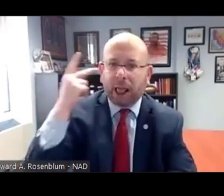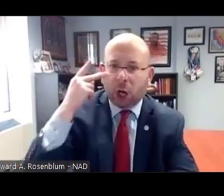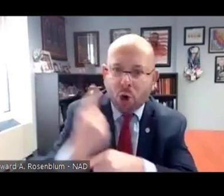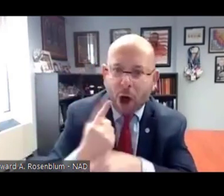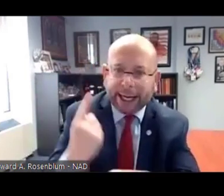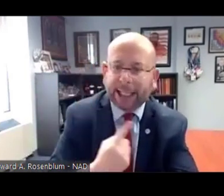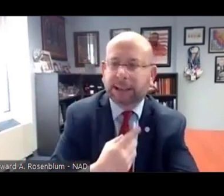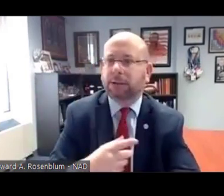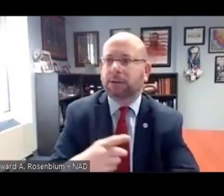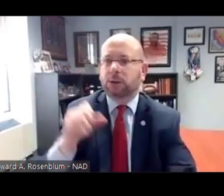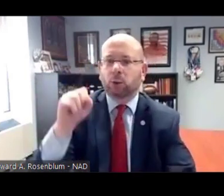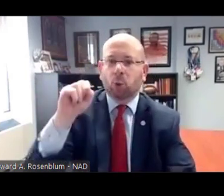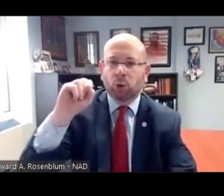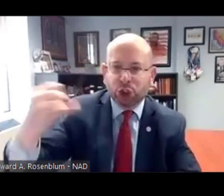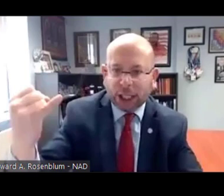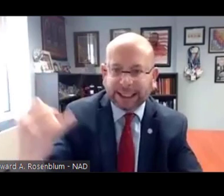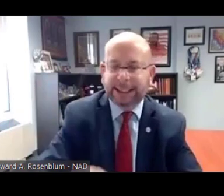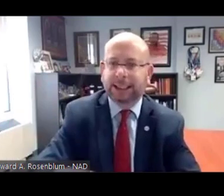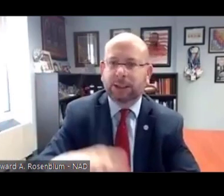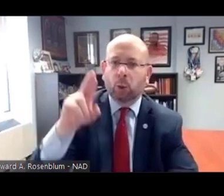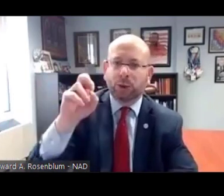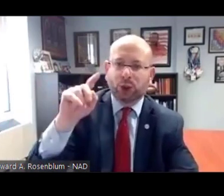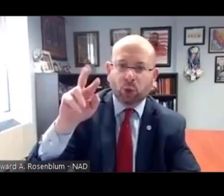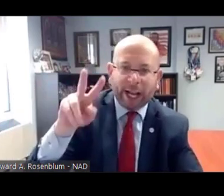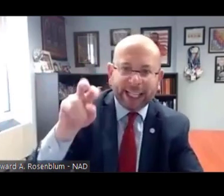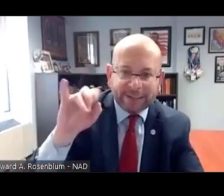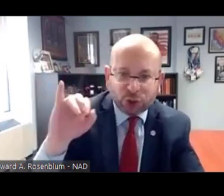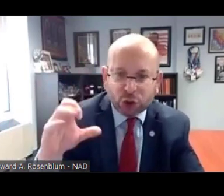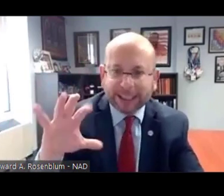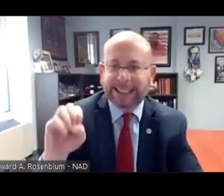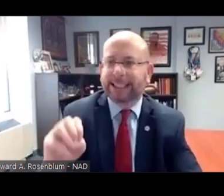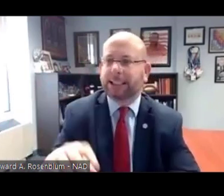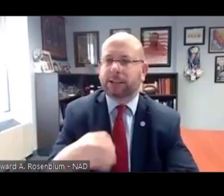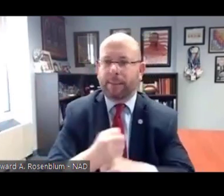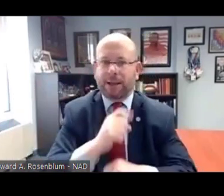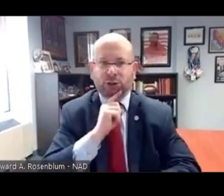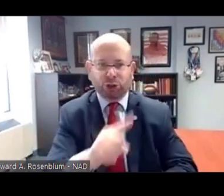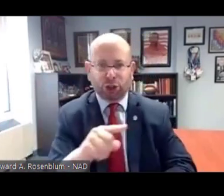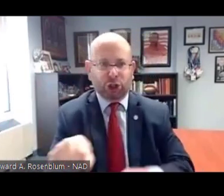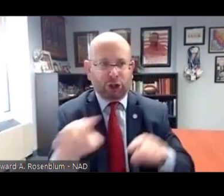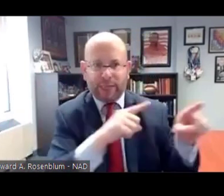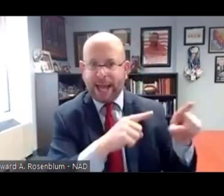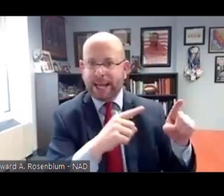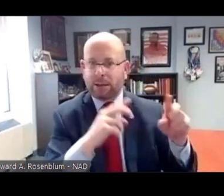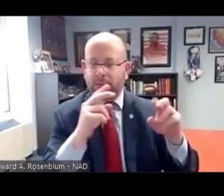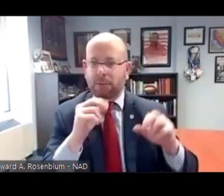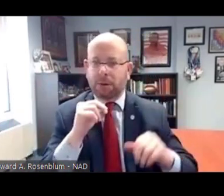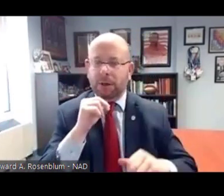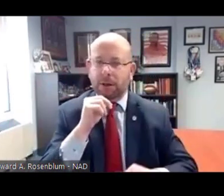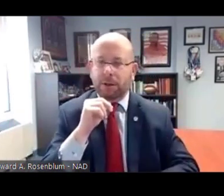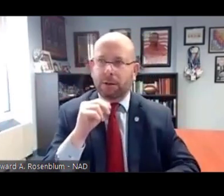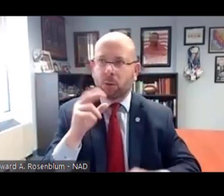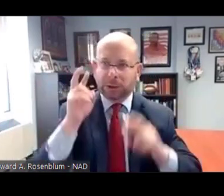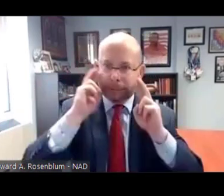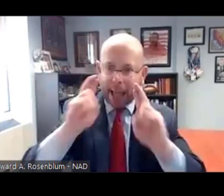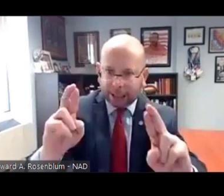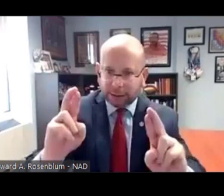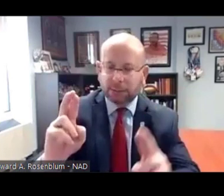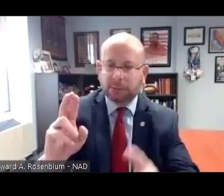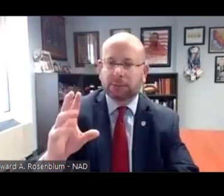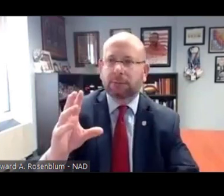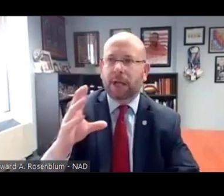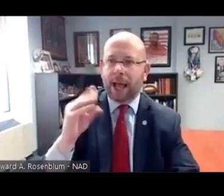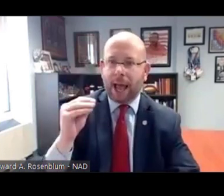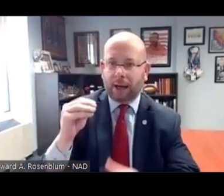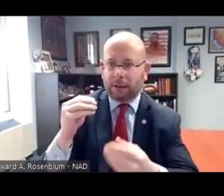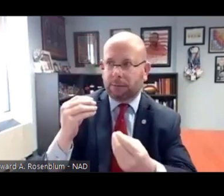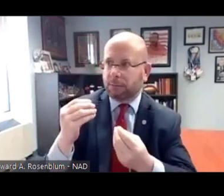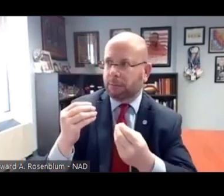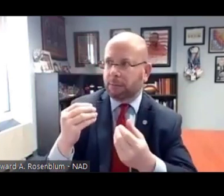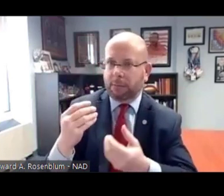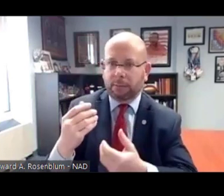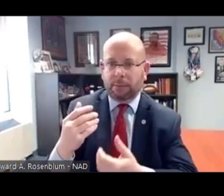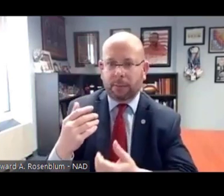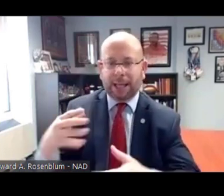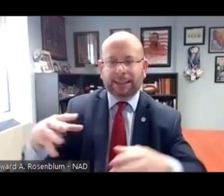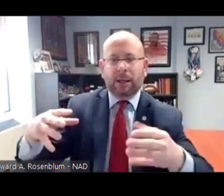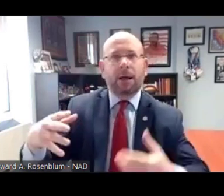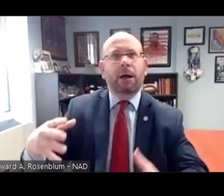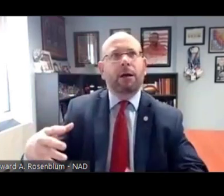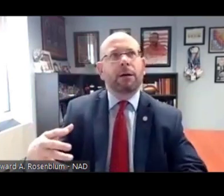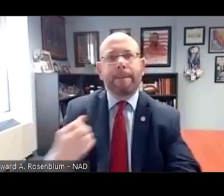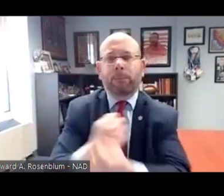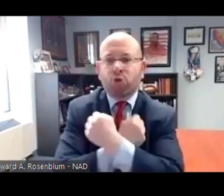There is social injustice, political correctness and all of the other things that really get down to respect.